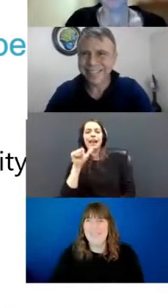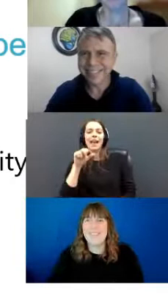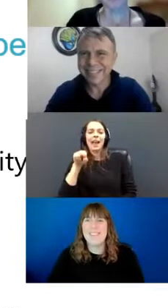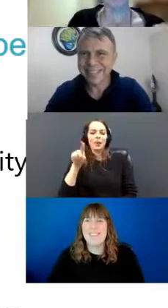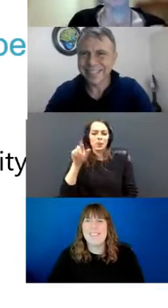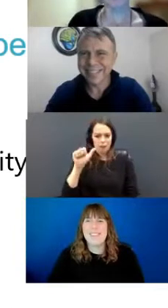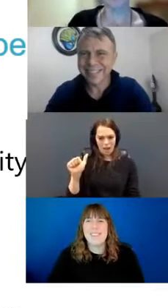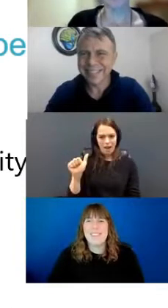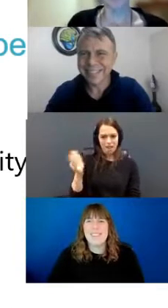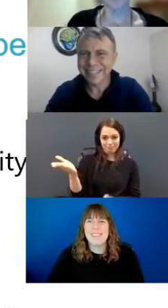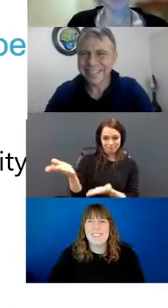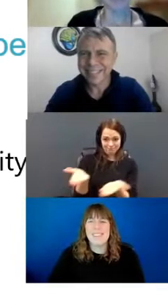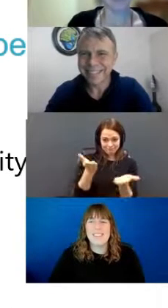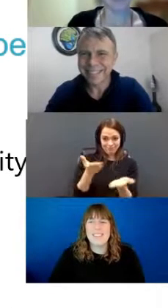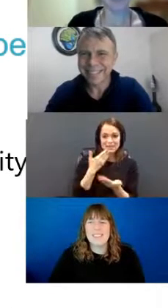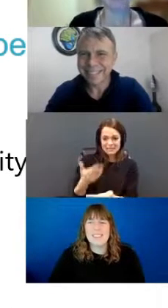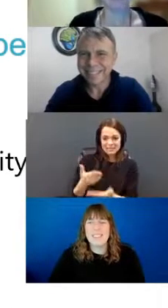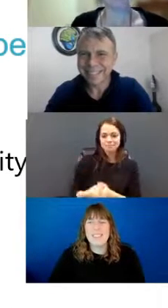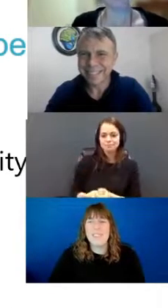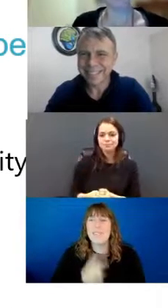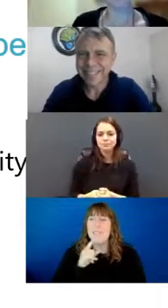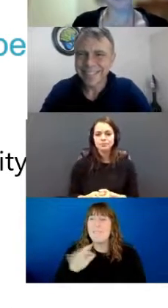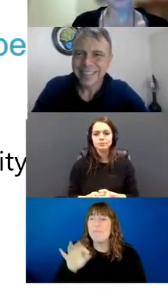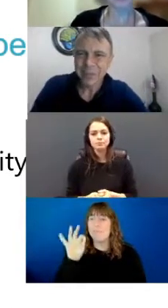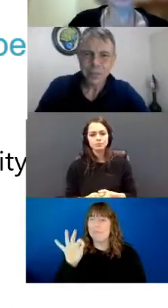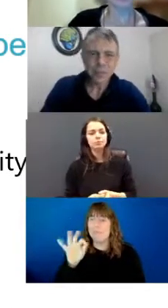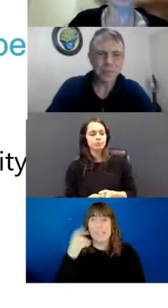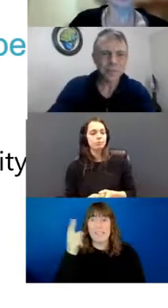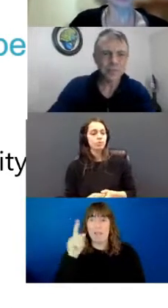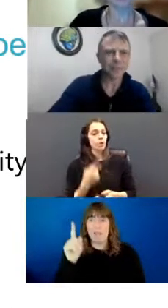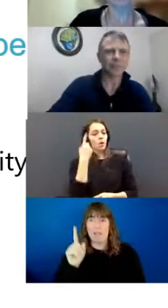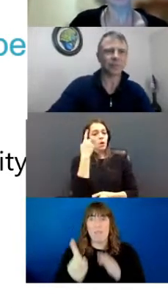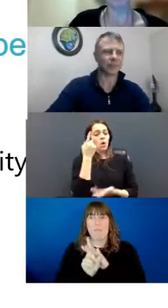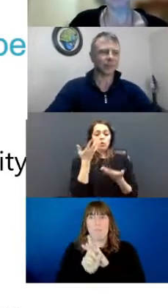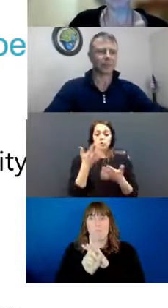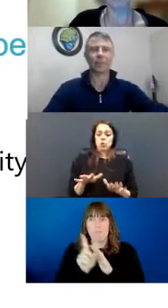so um one of the big things that came up for our group is we were talking about